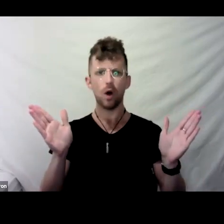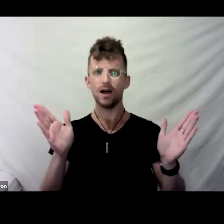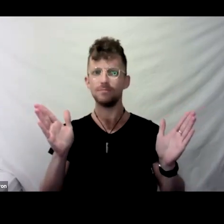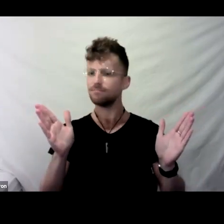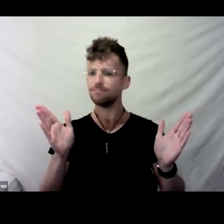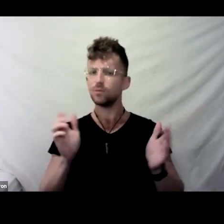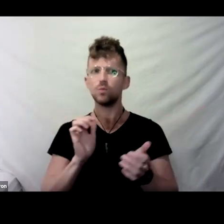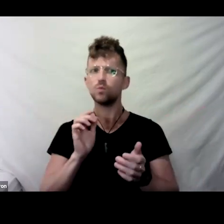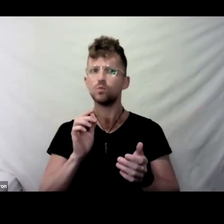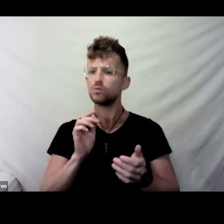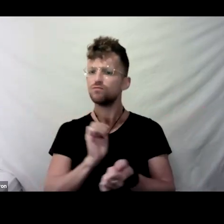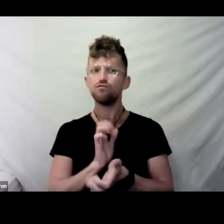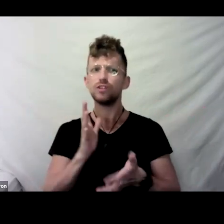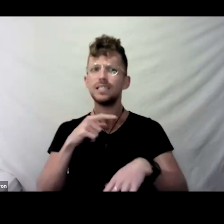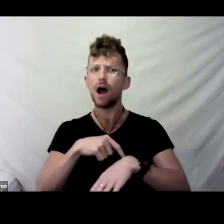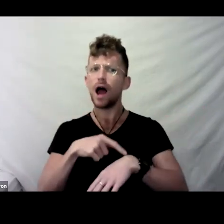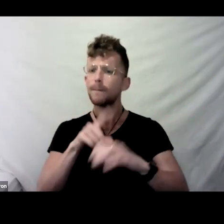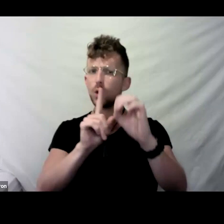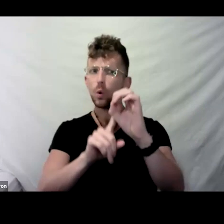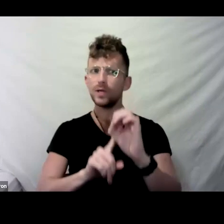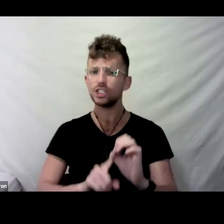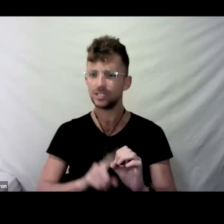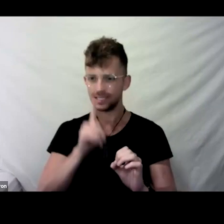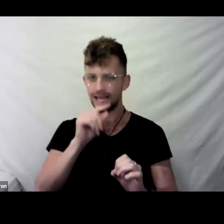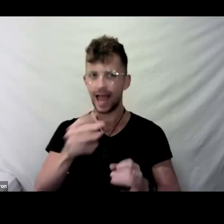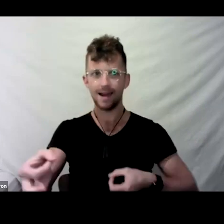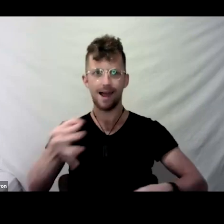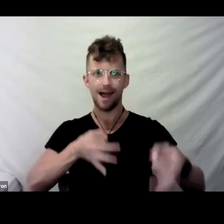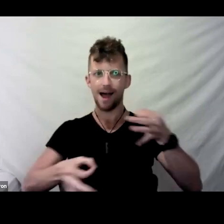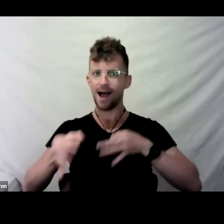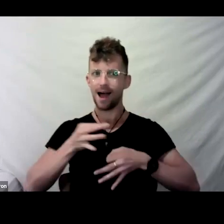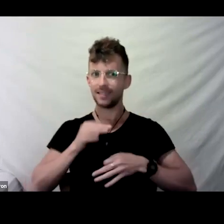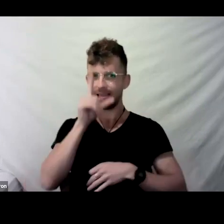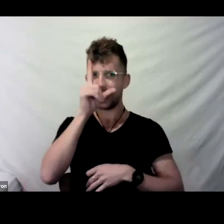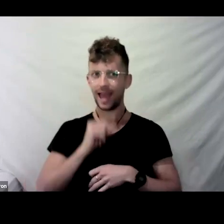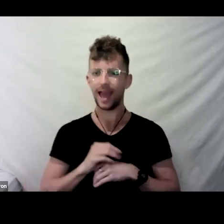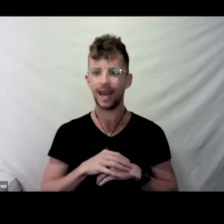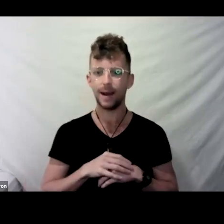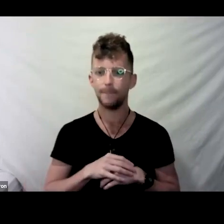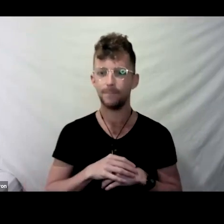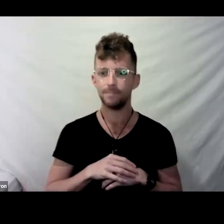how you can ask those. Now, in previous hui, we haven’t been able to answer